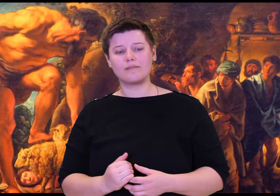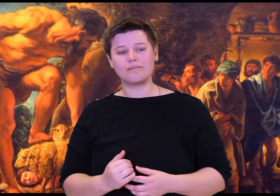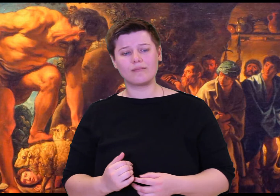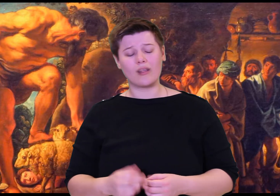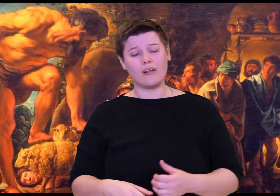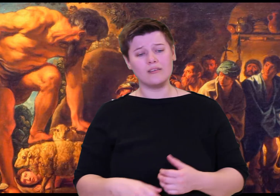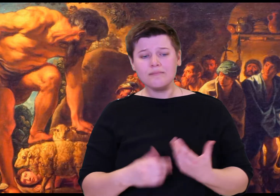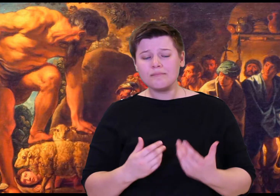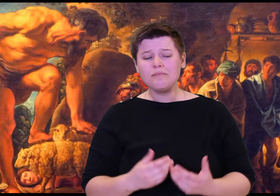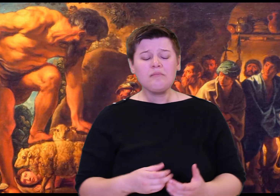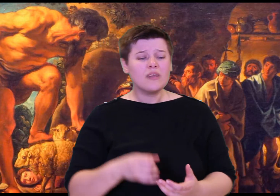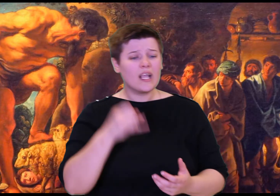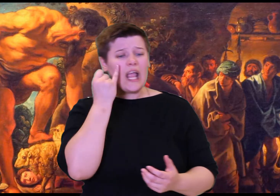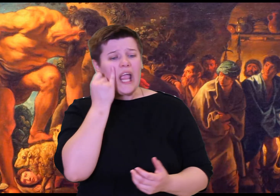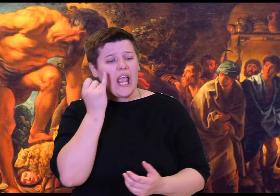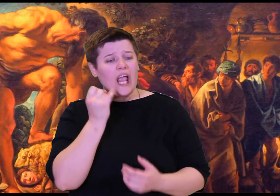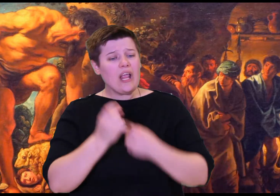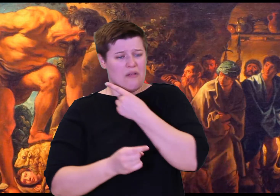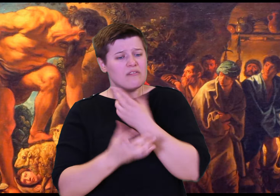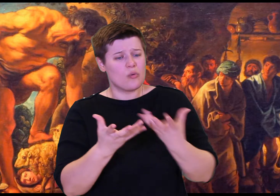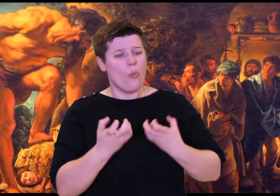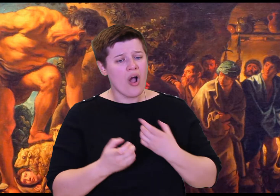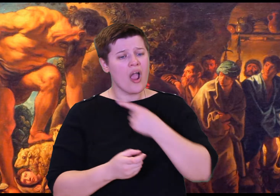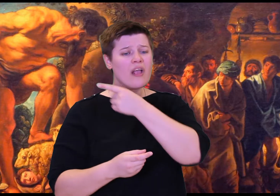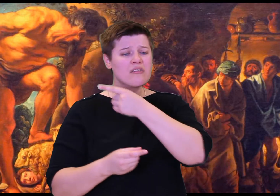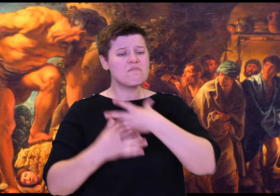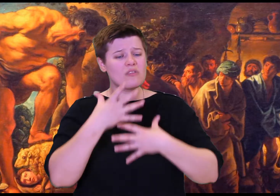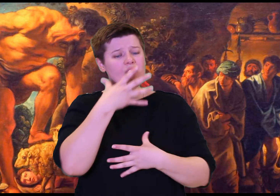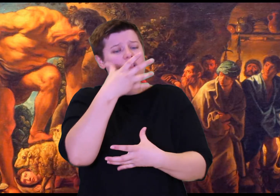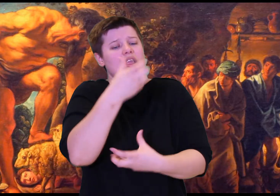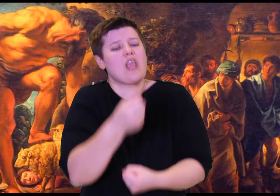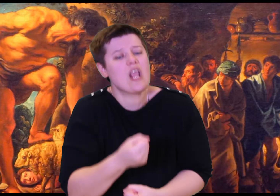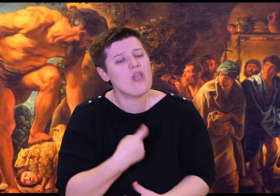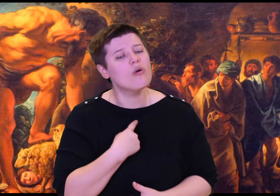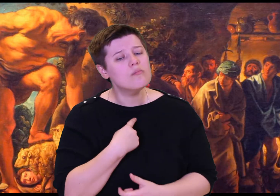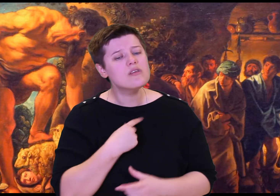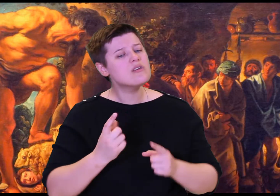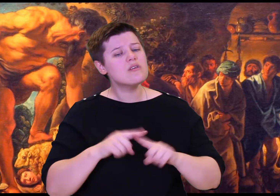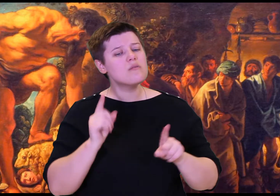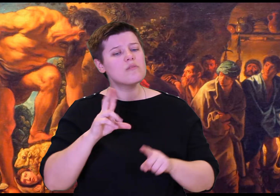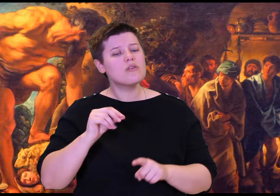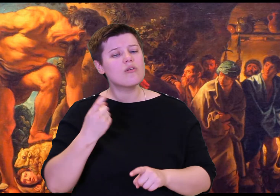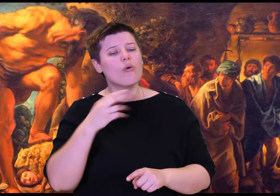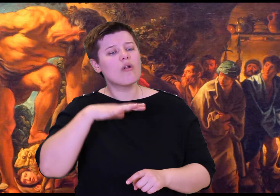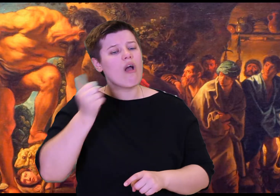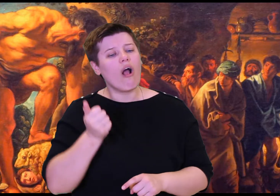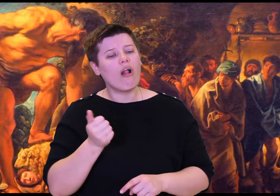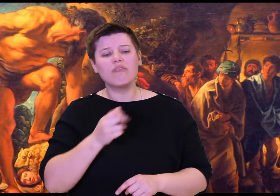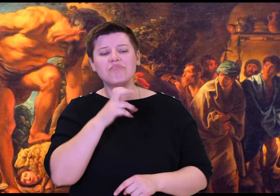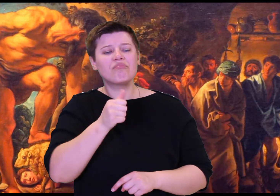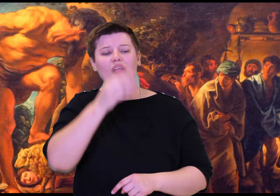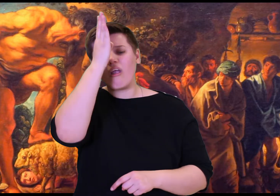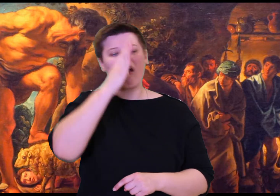Come on, Odysseus, and let me give you gifts, and ask Poseidon's help to get you home.